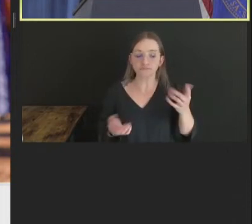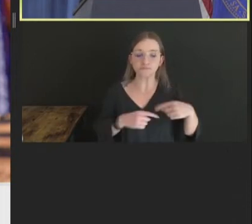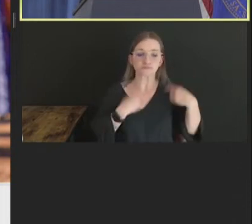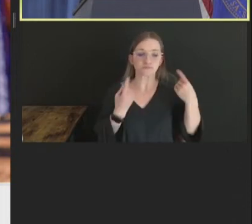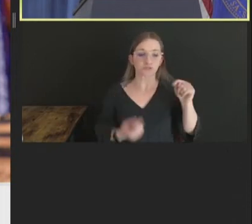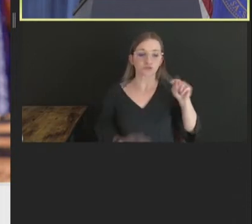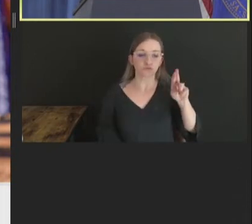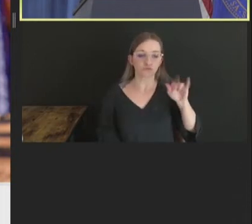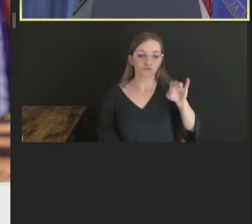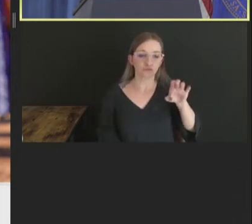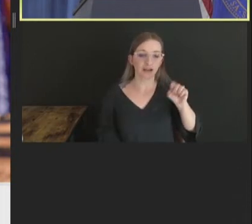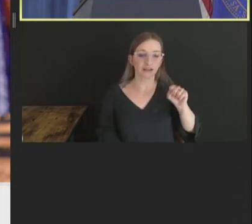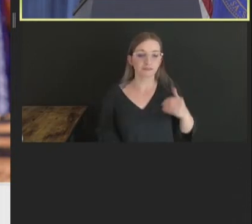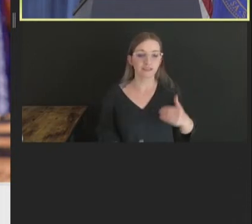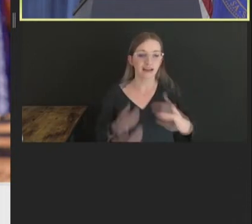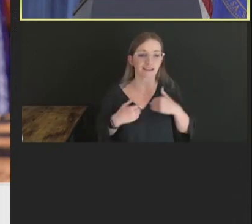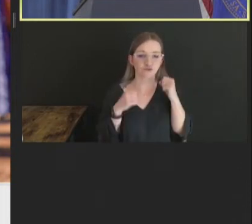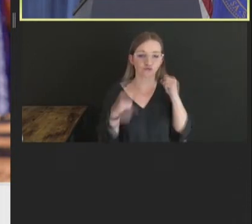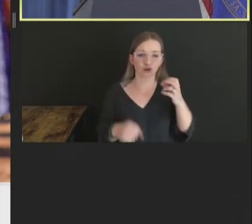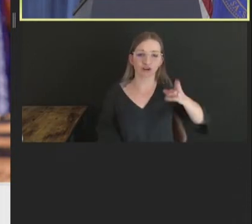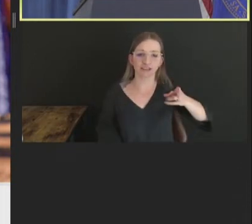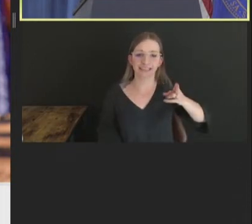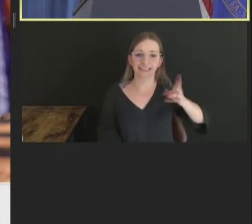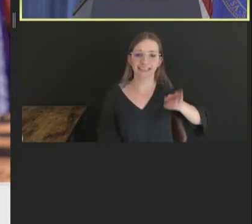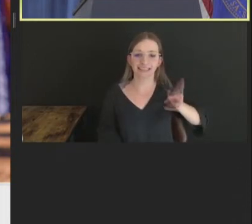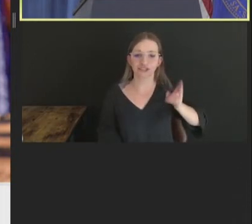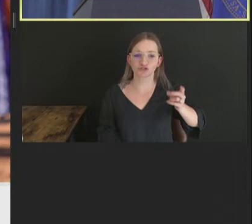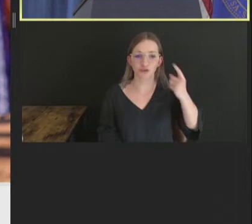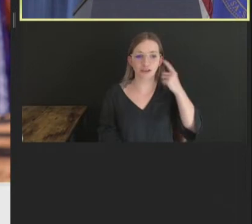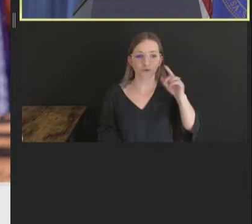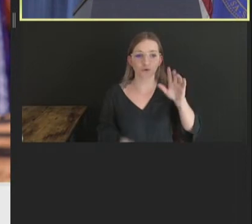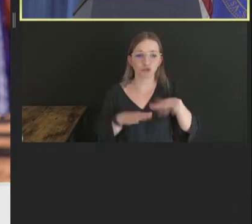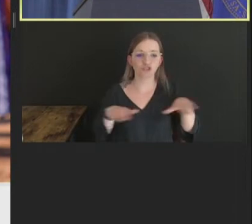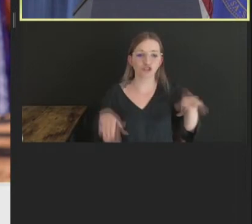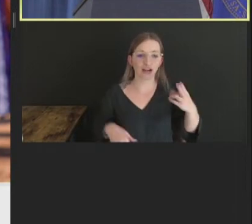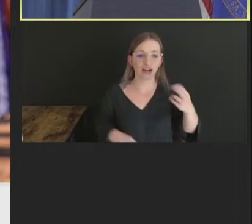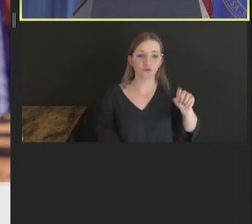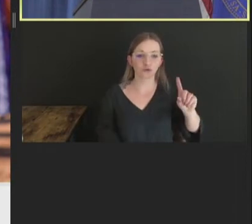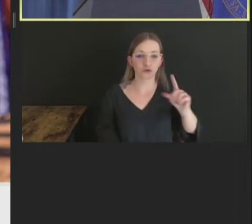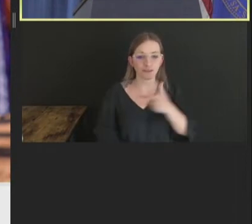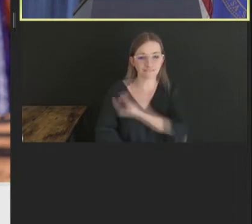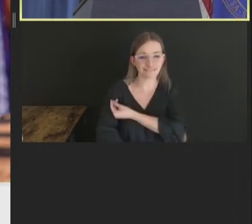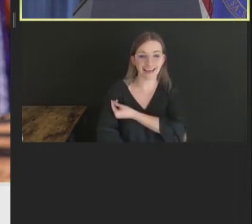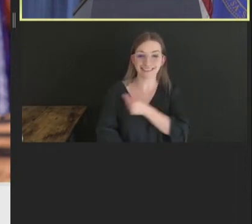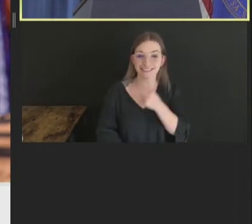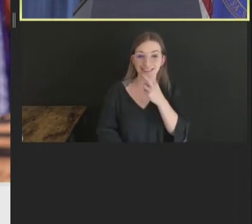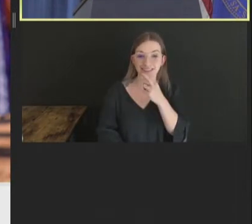childhood -- vaccination rates in Arizona, so this is really building on a strong historical vaccine